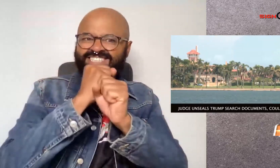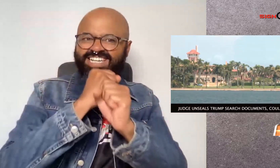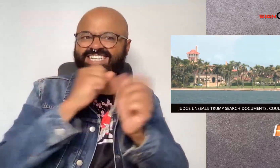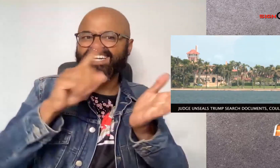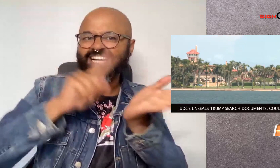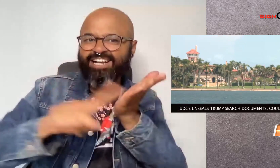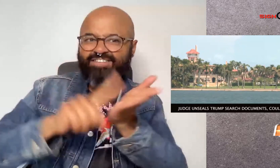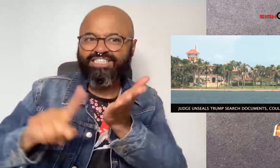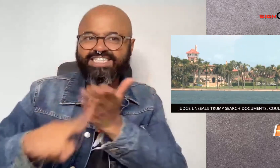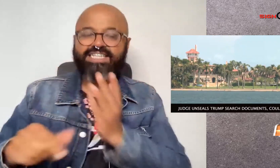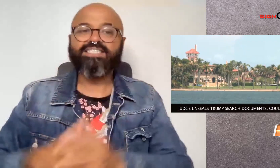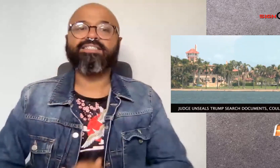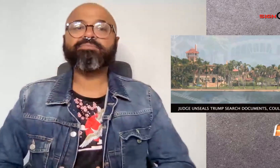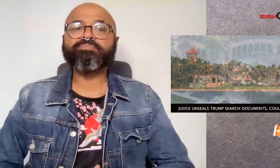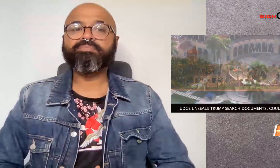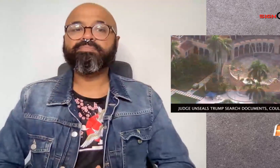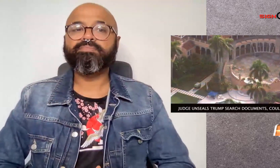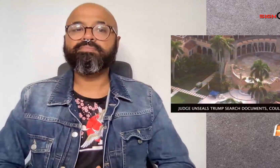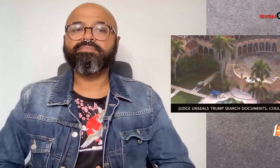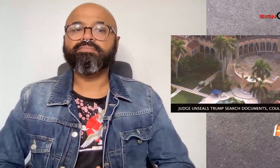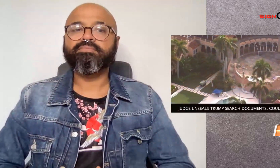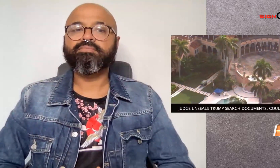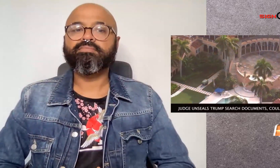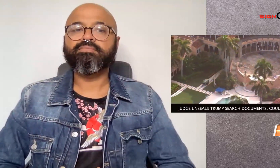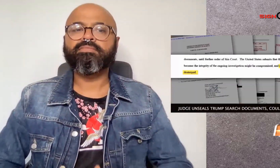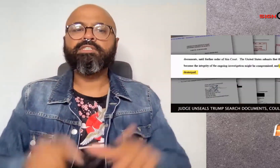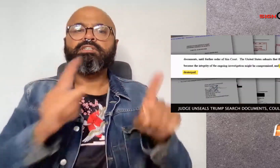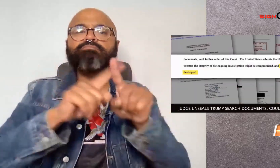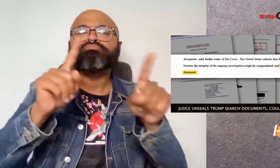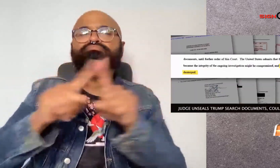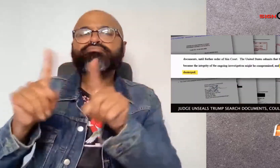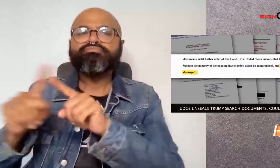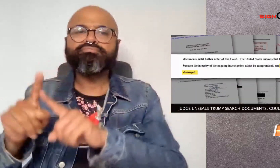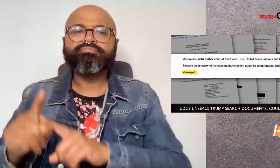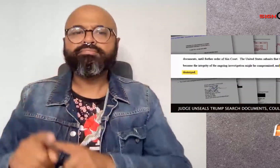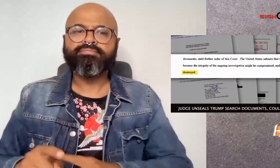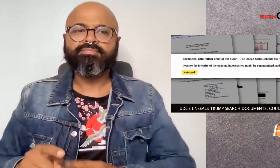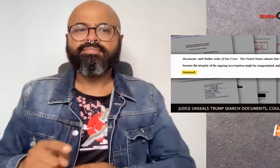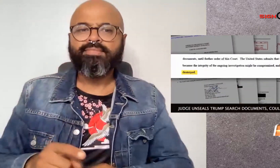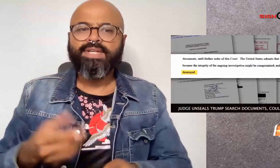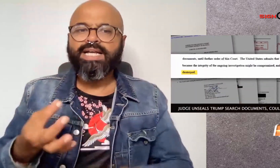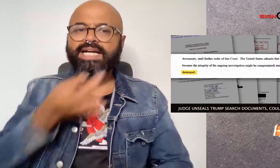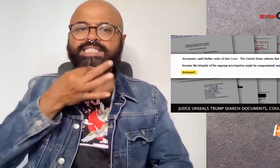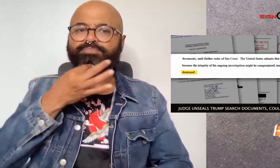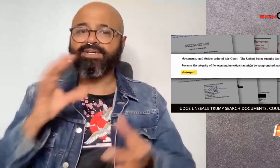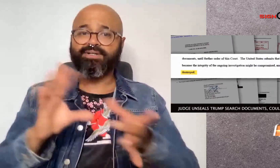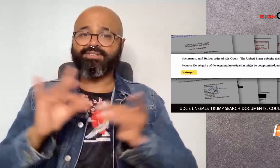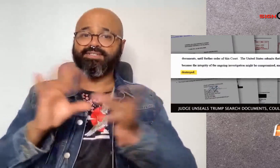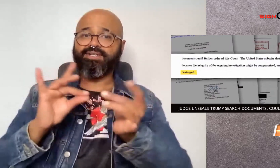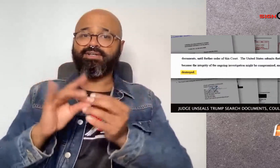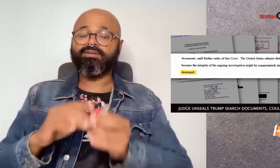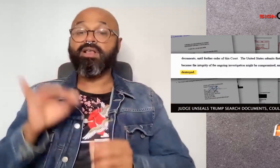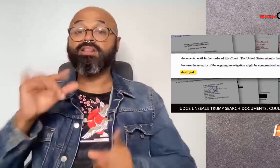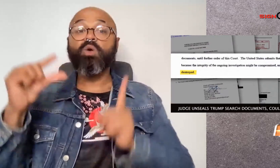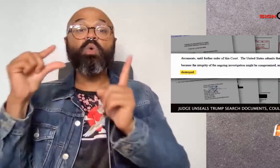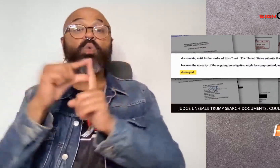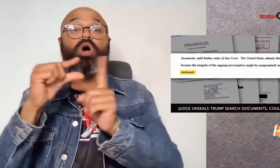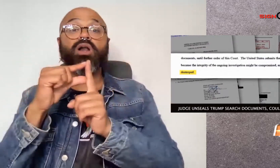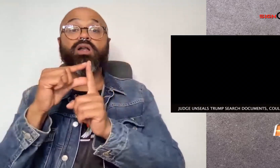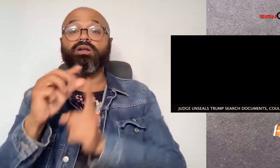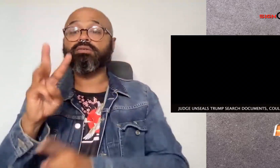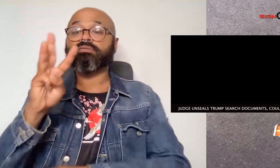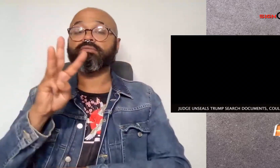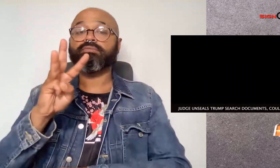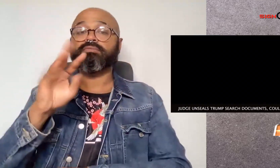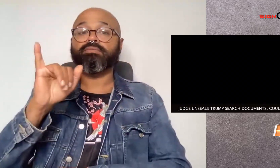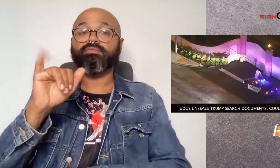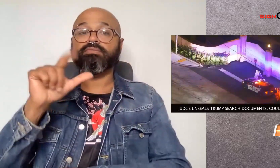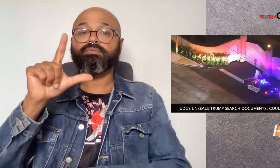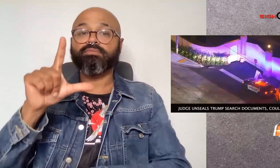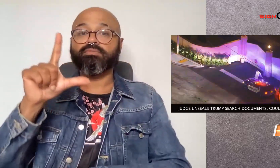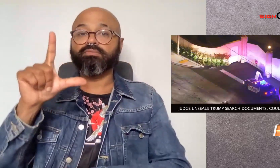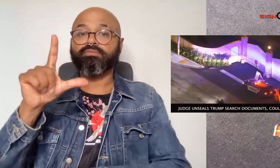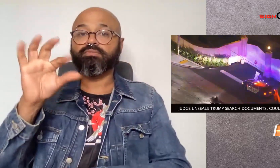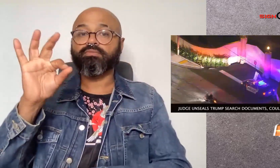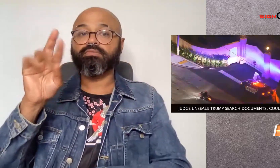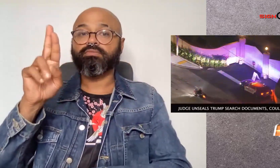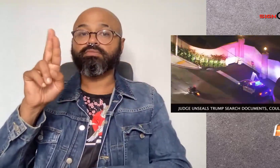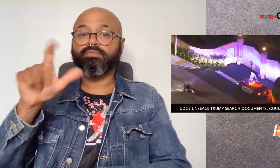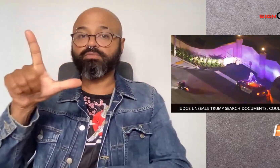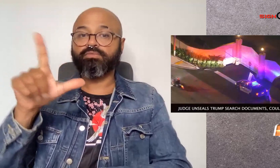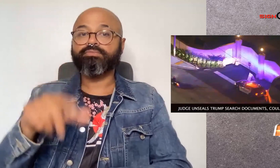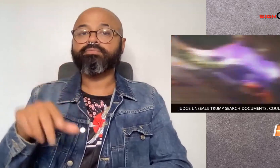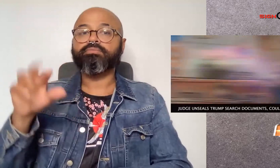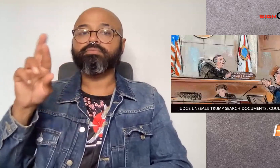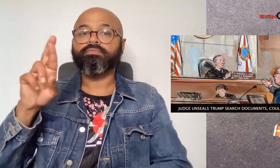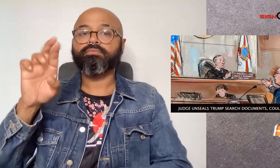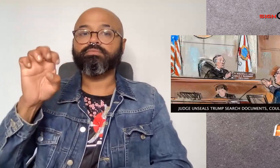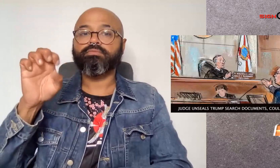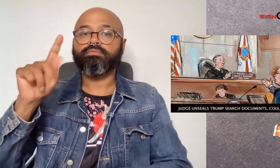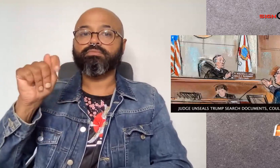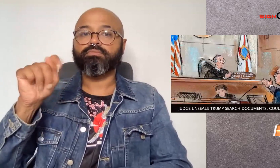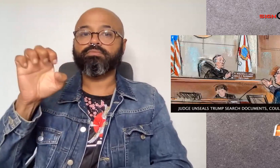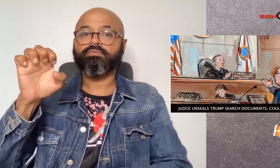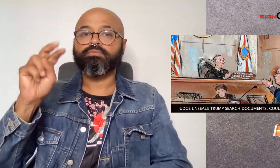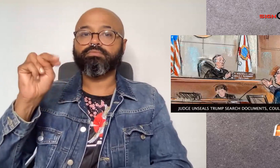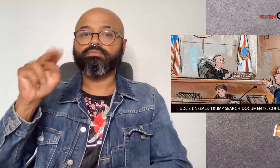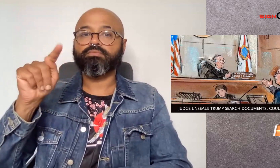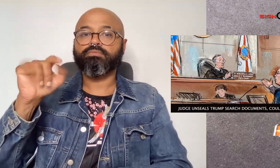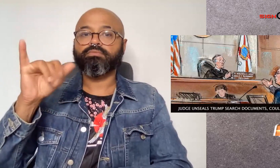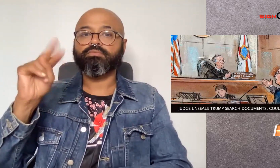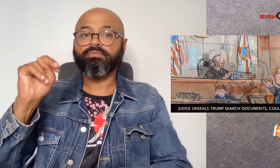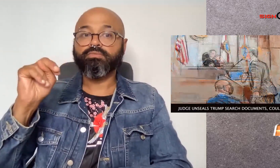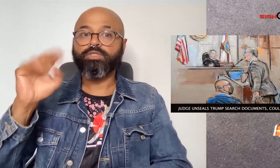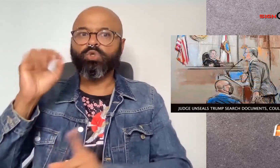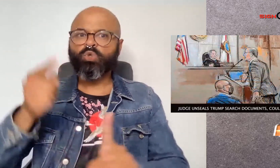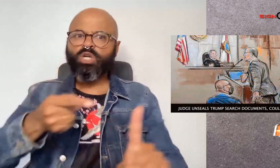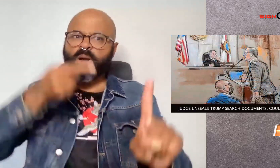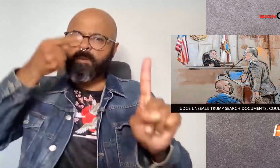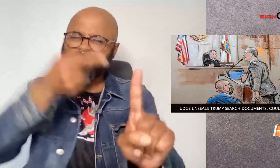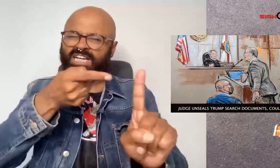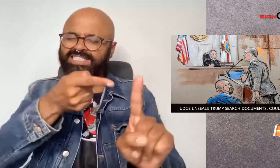the investigation multiple experts say the words willful retention could point specifically